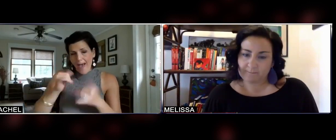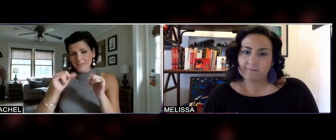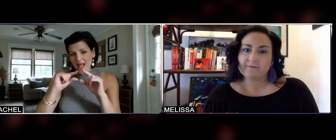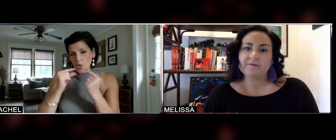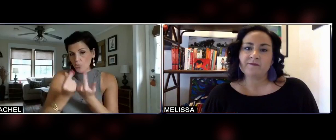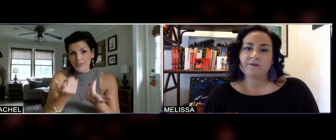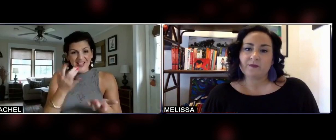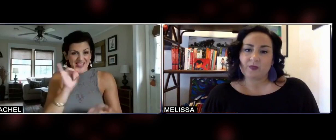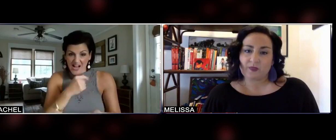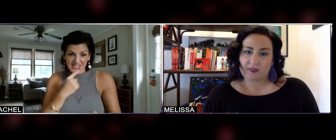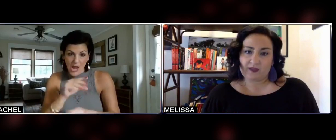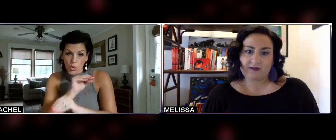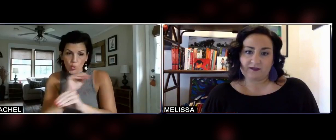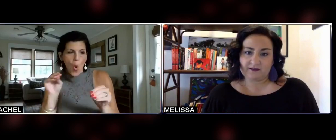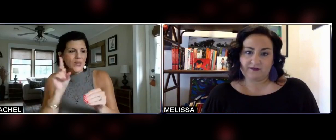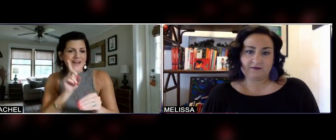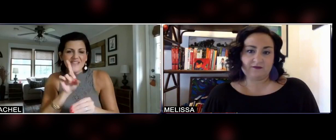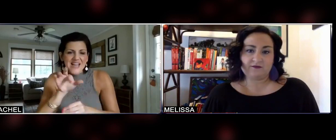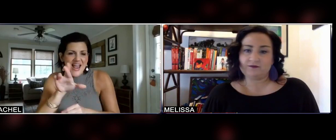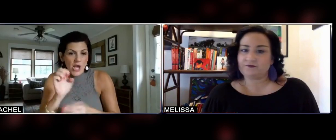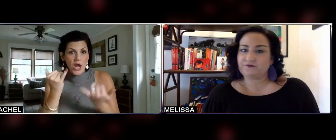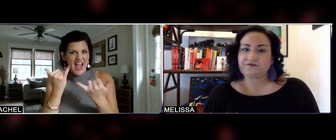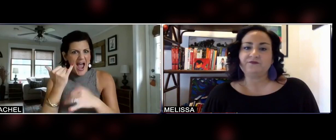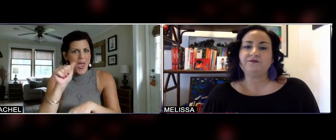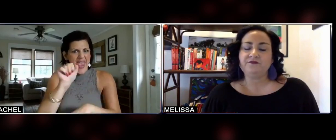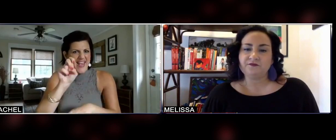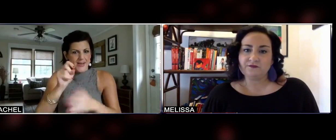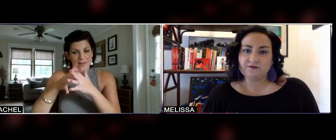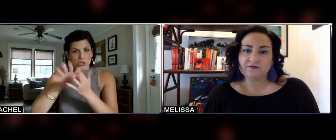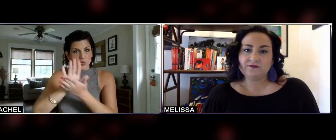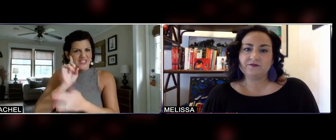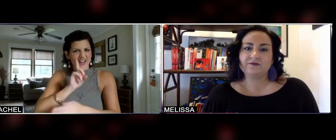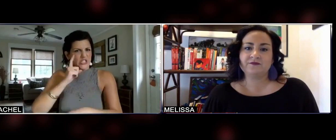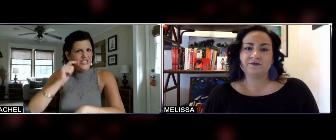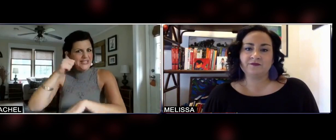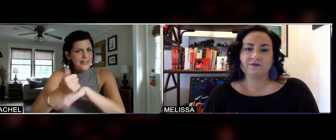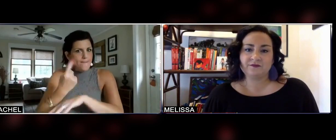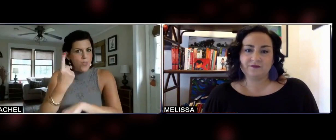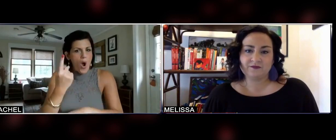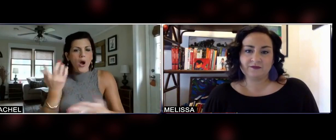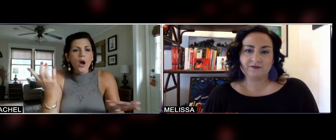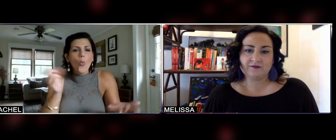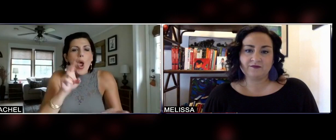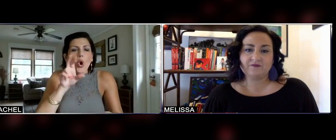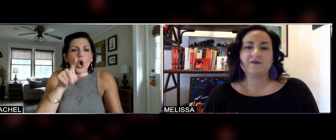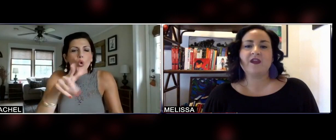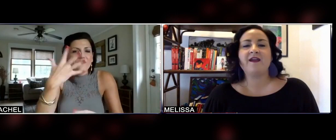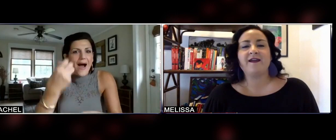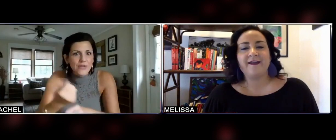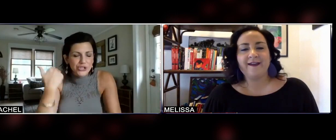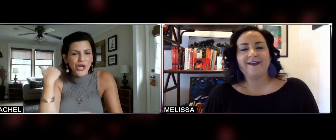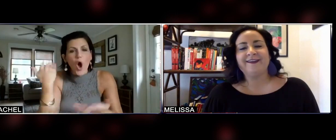As I mentioned, no playgroup for the Deaf. American School for the Deaf JUST started one! Where were you five years ago!?